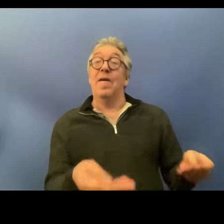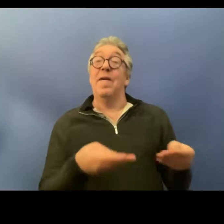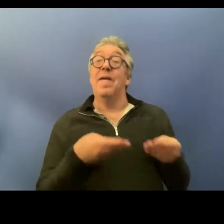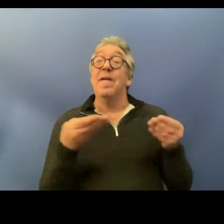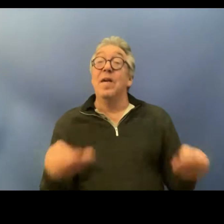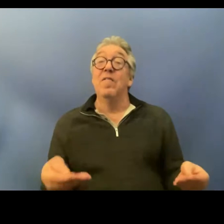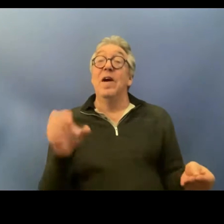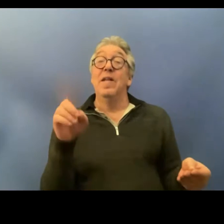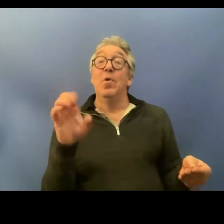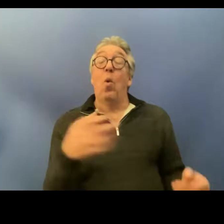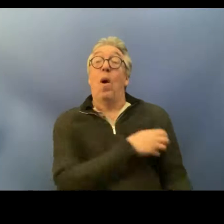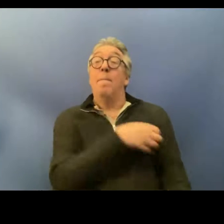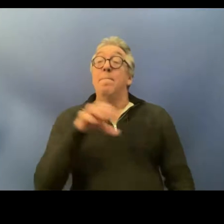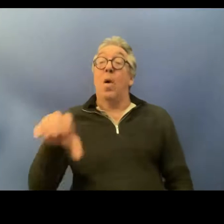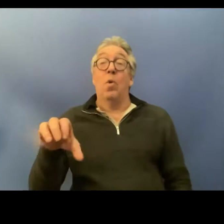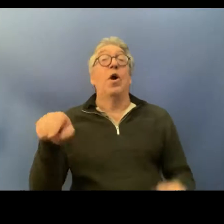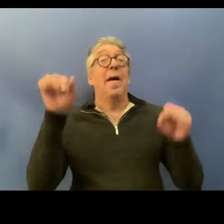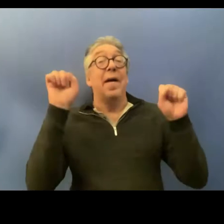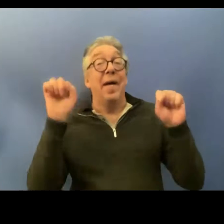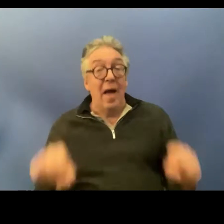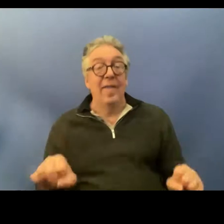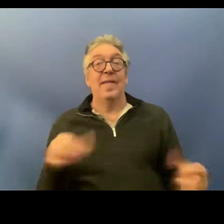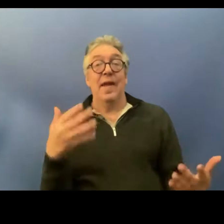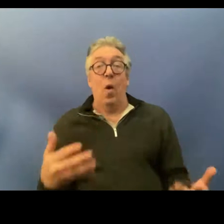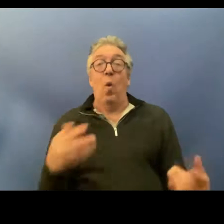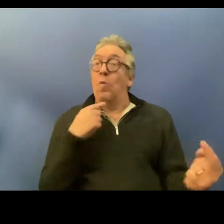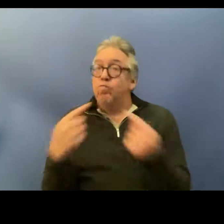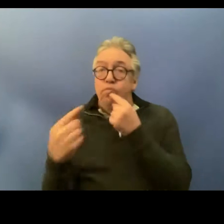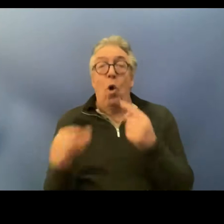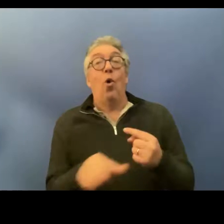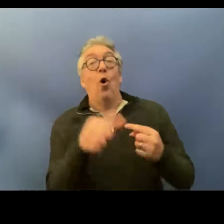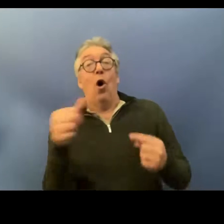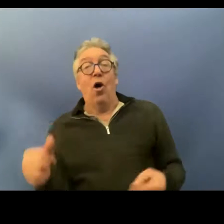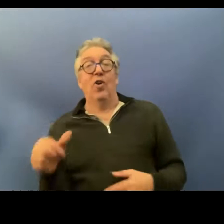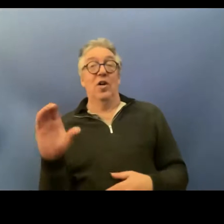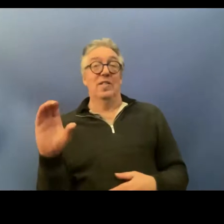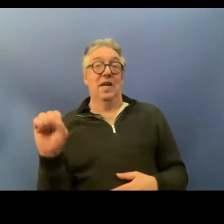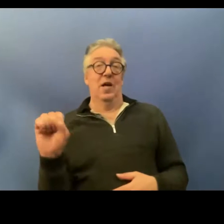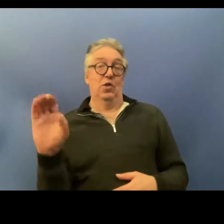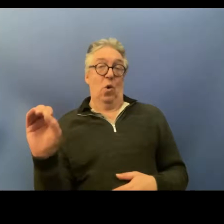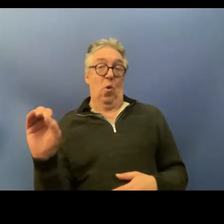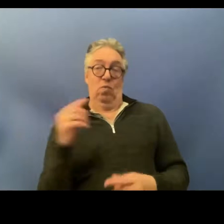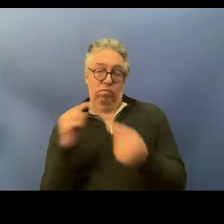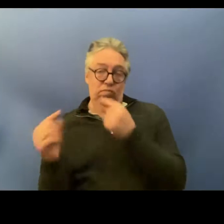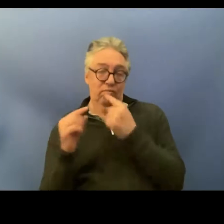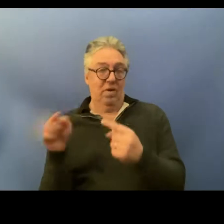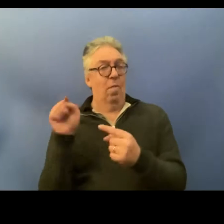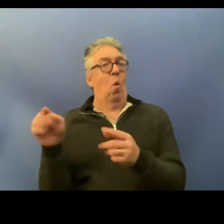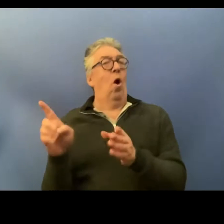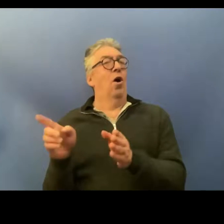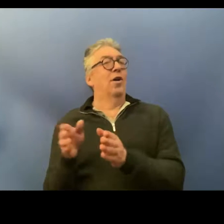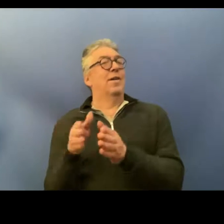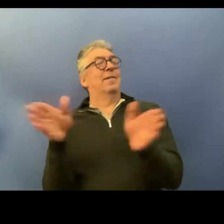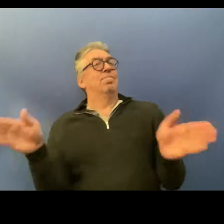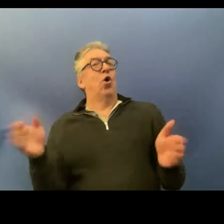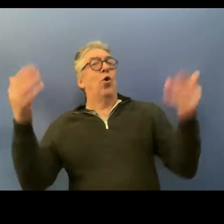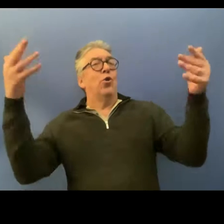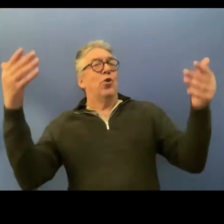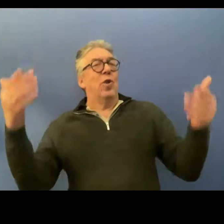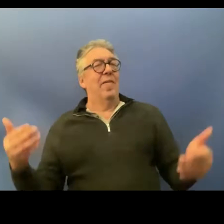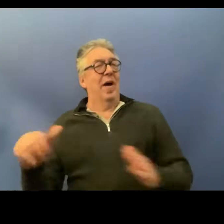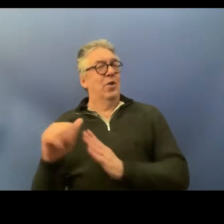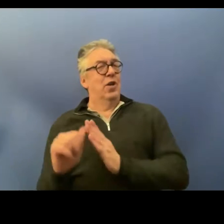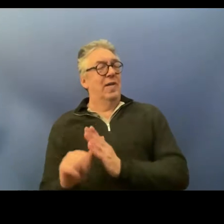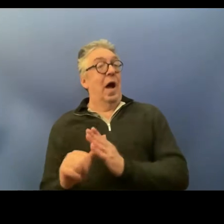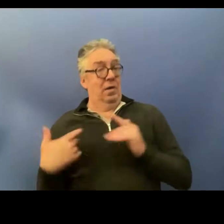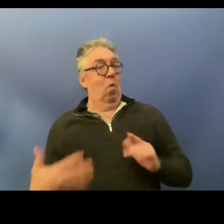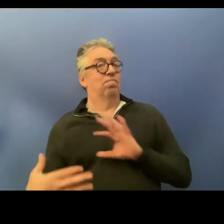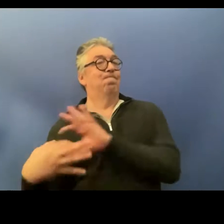with other Civil Society organizations in the broader data agenda, right?